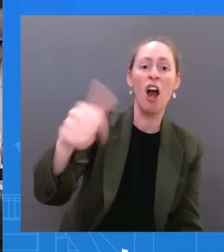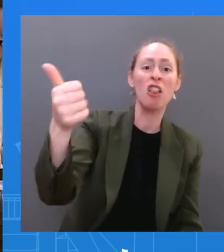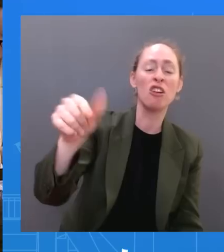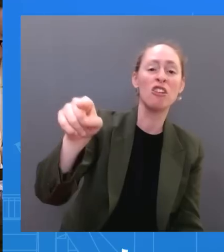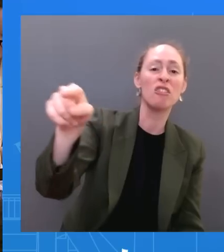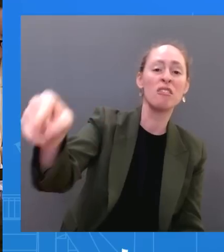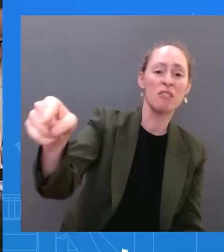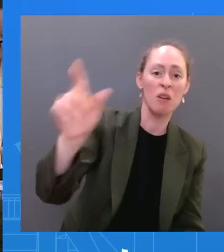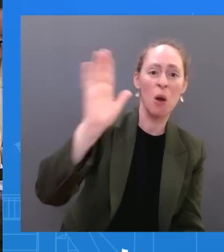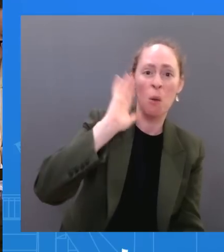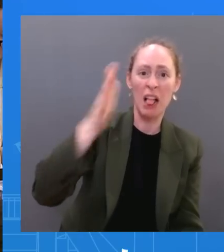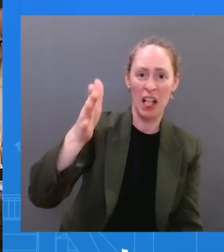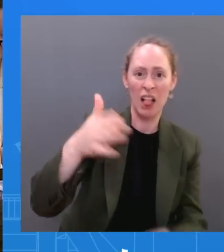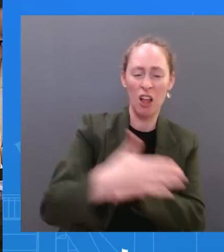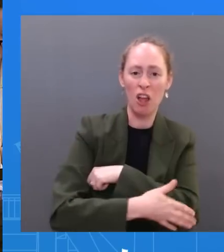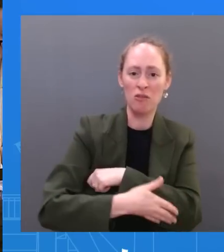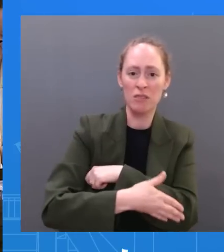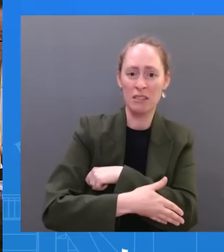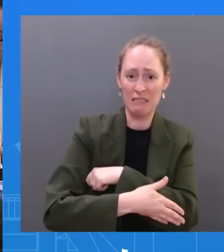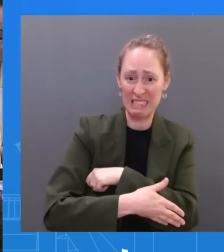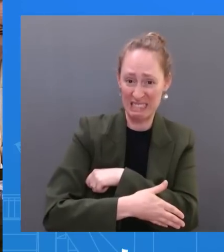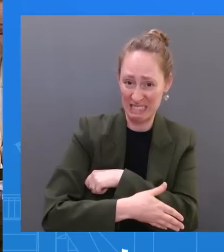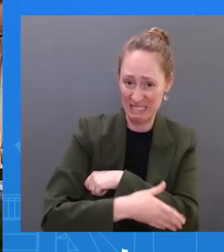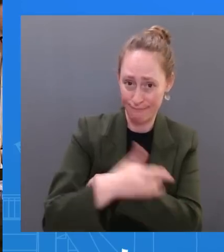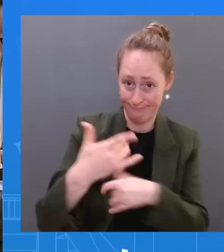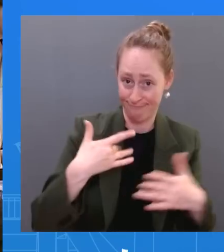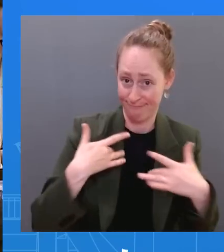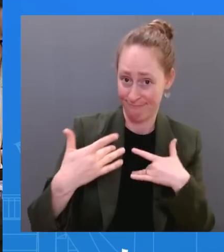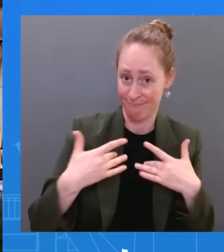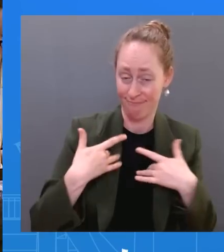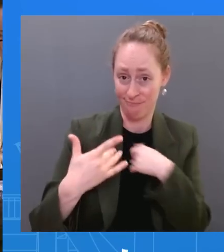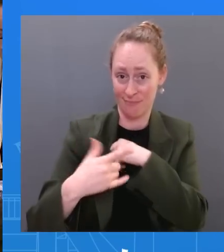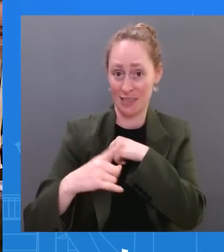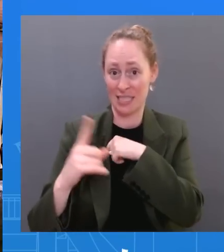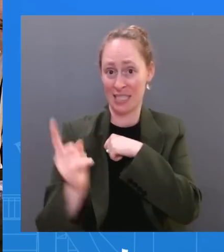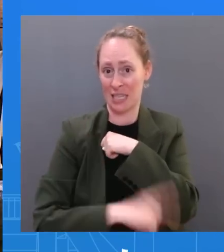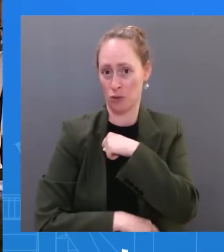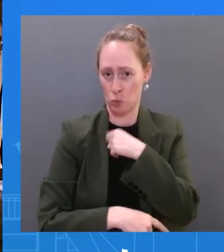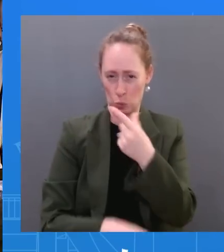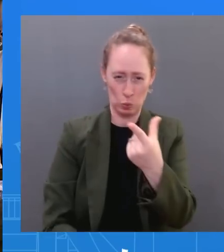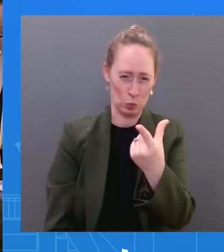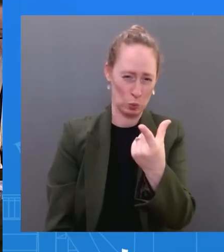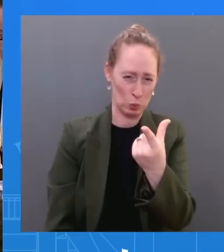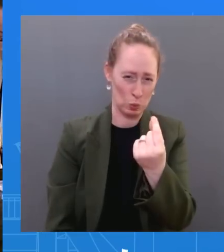And what is the White House reaction to that? And another question. Last week, some Democrats in the House